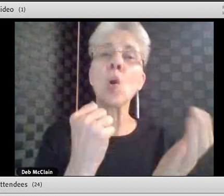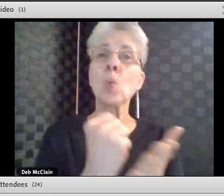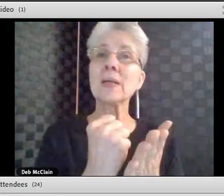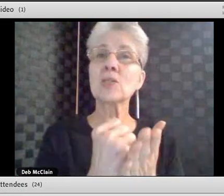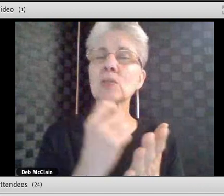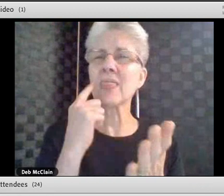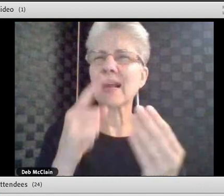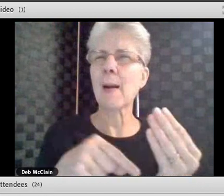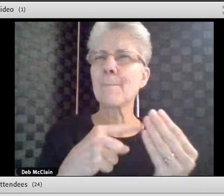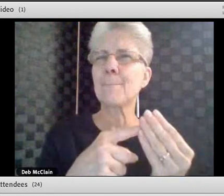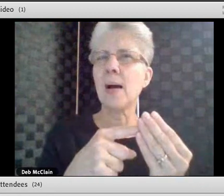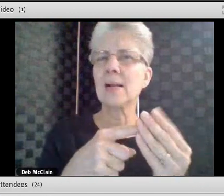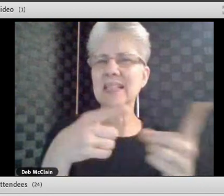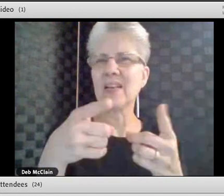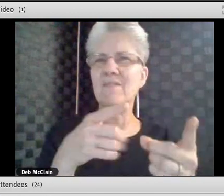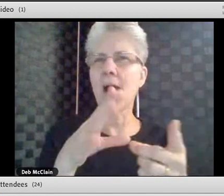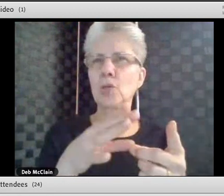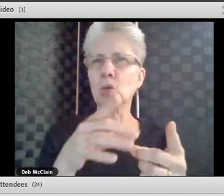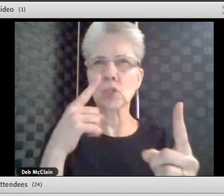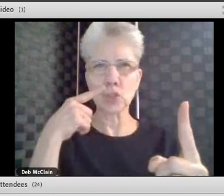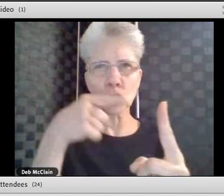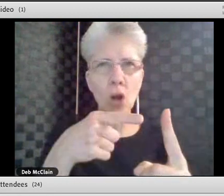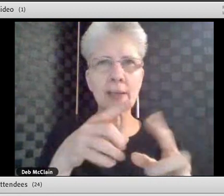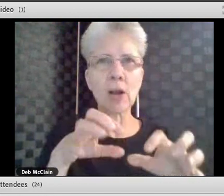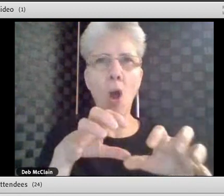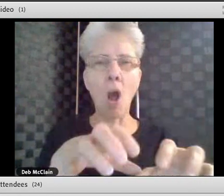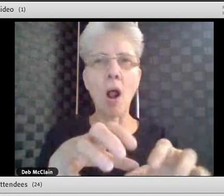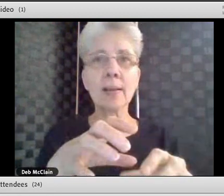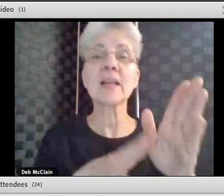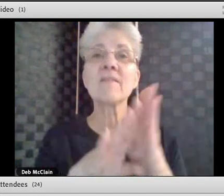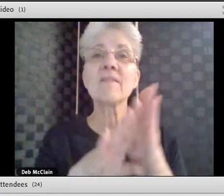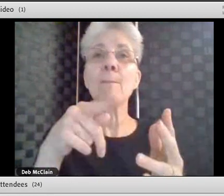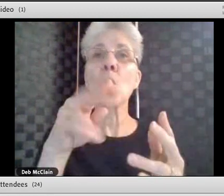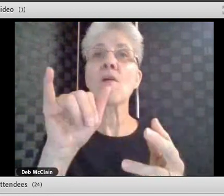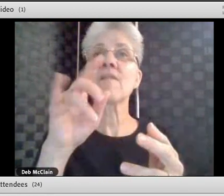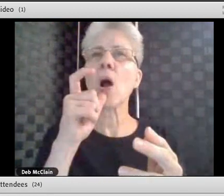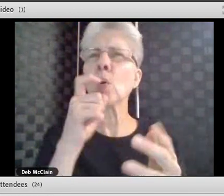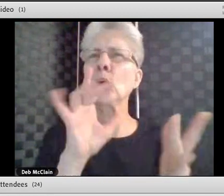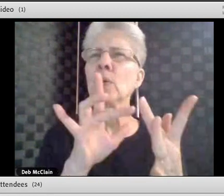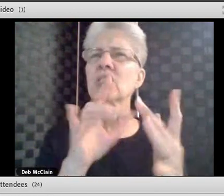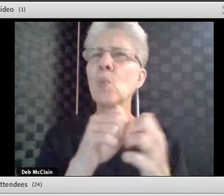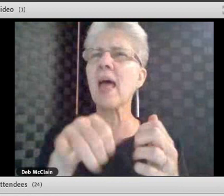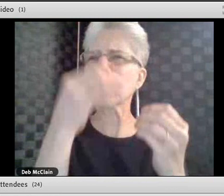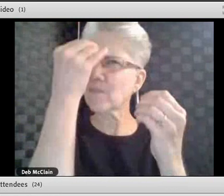how you're going to promote these resources, think about and define your target audience and develop a profile